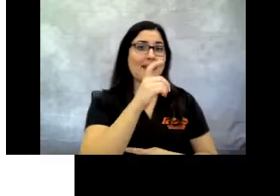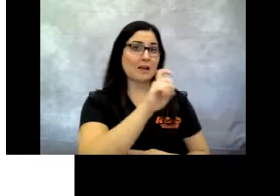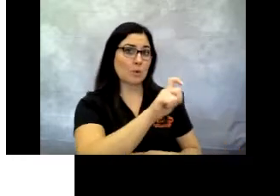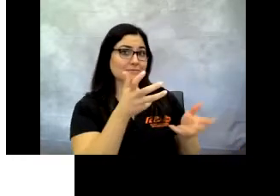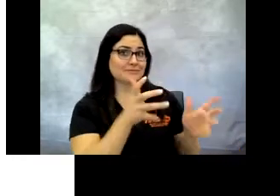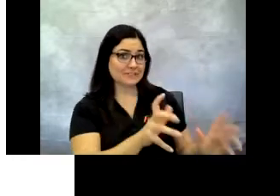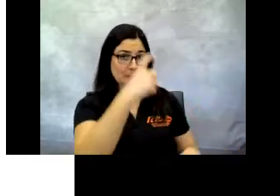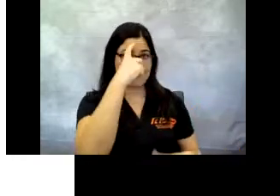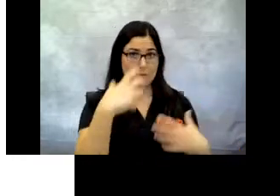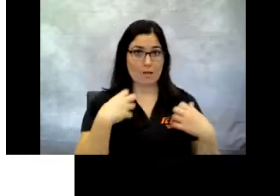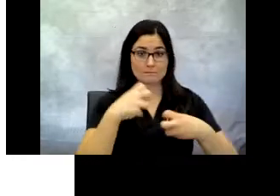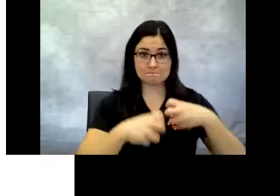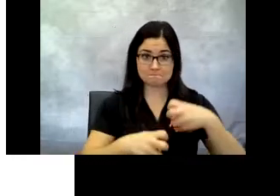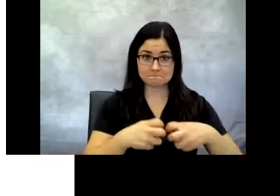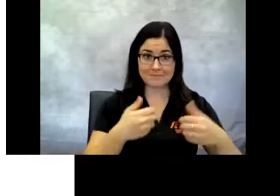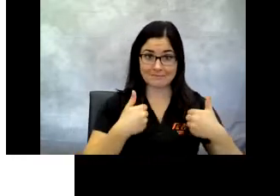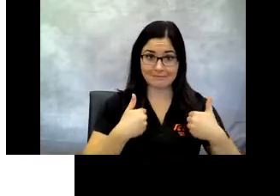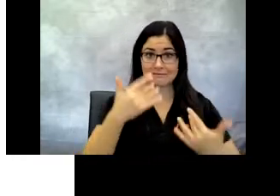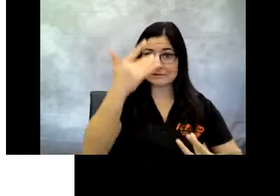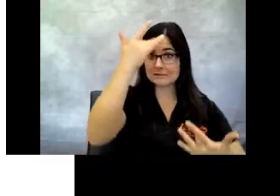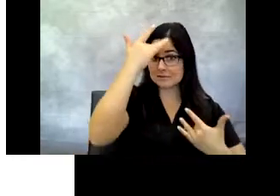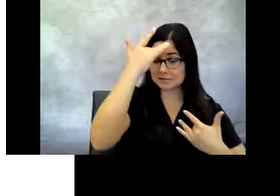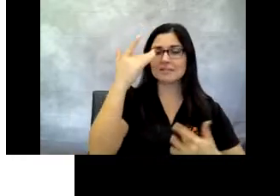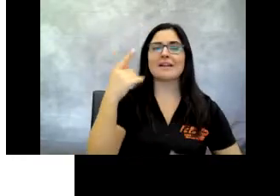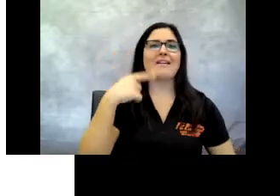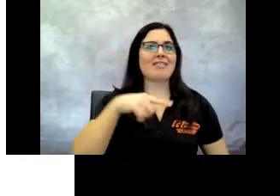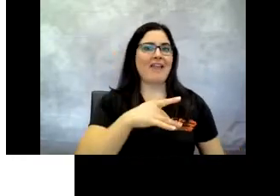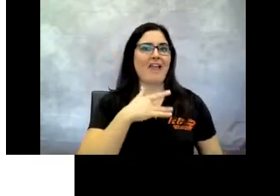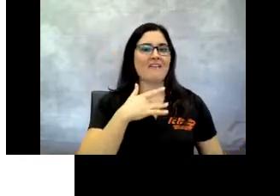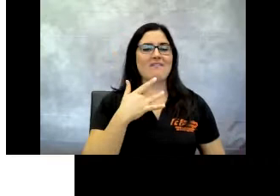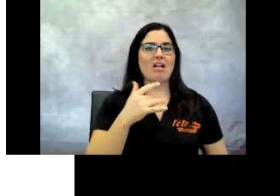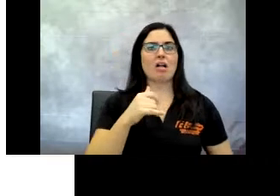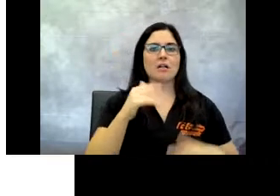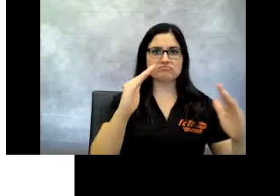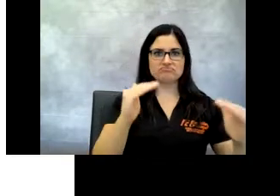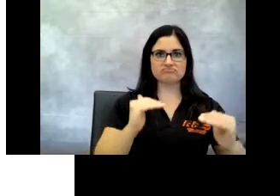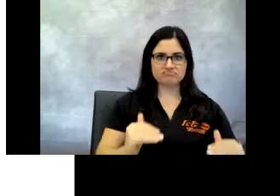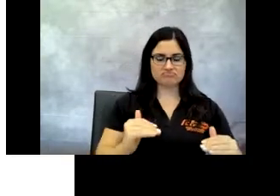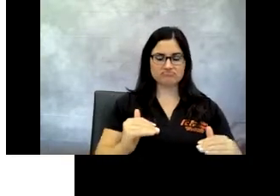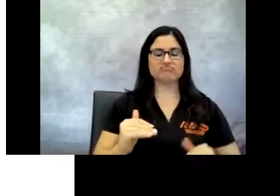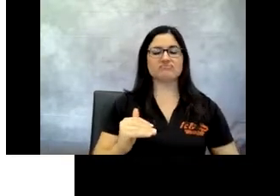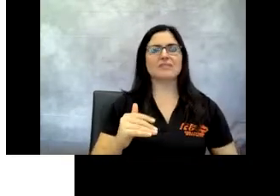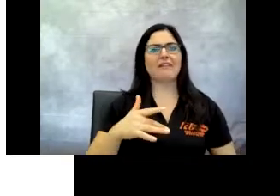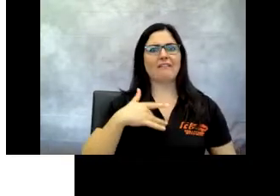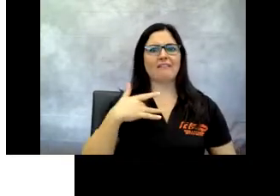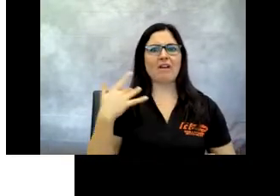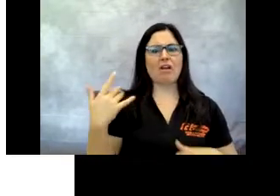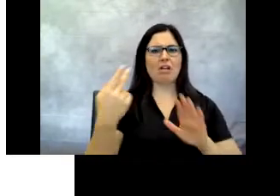they no longer feel like they're seen as an individual, but they are stereotyped in a particular group.